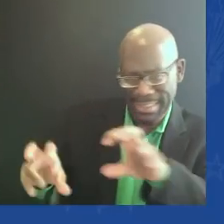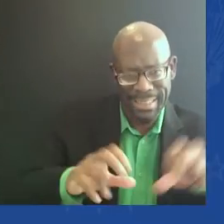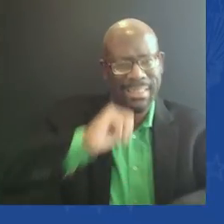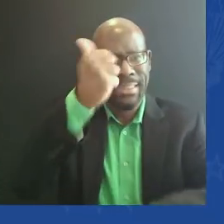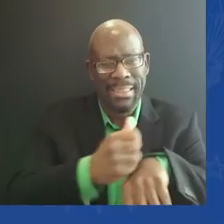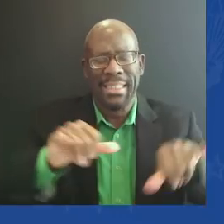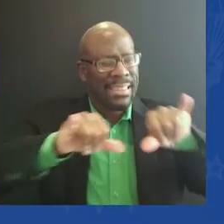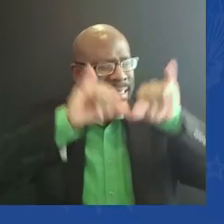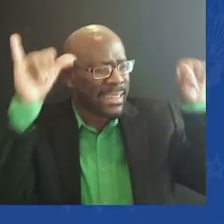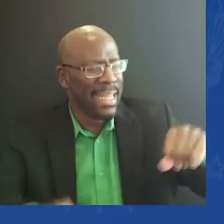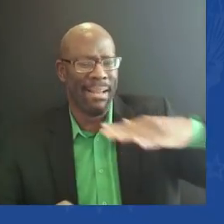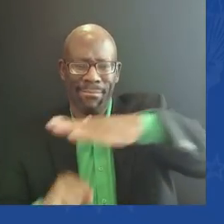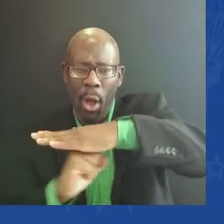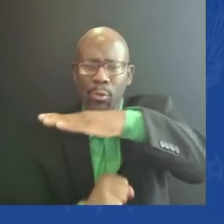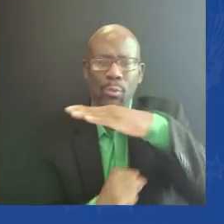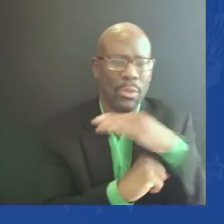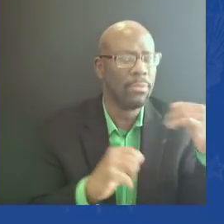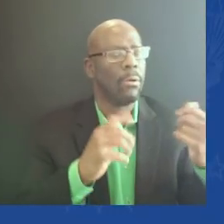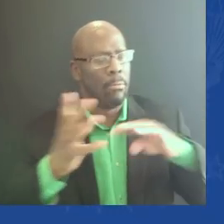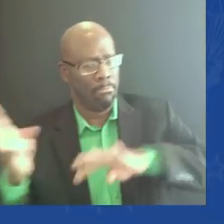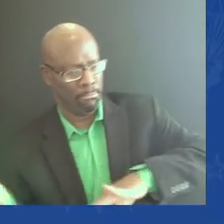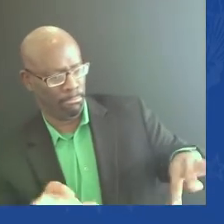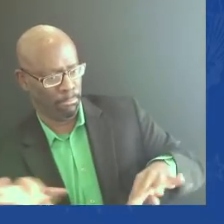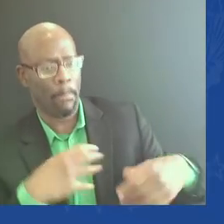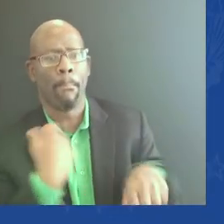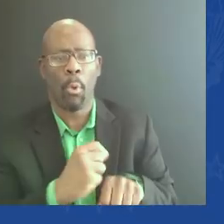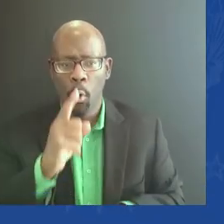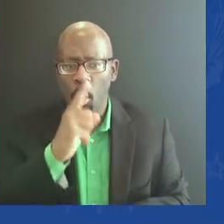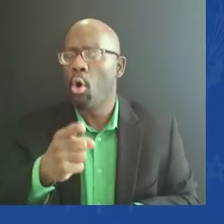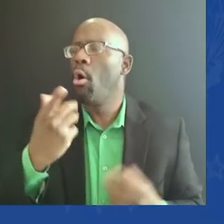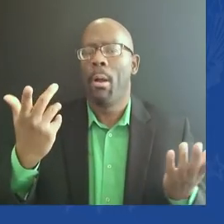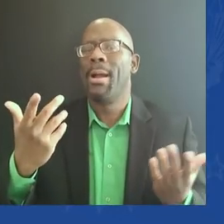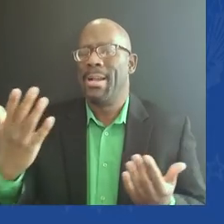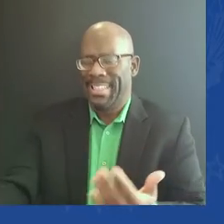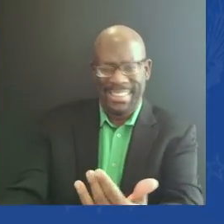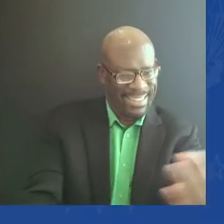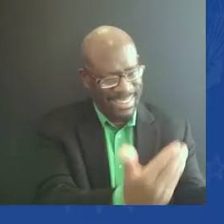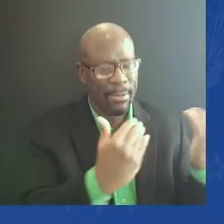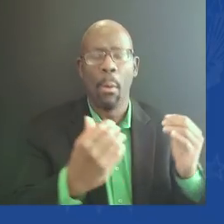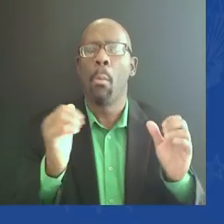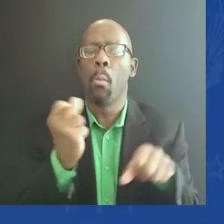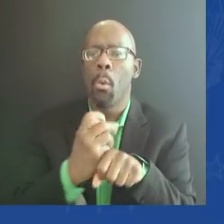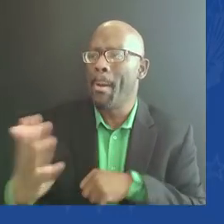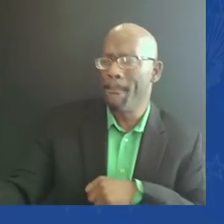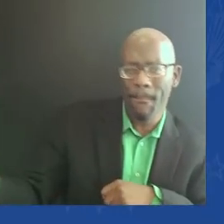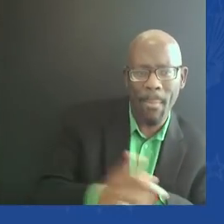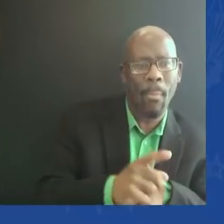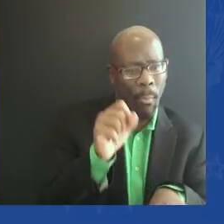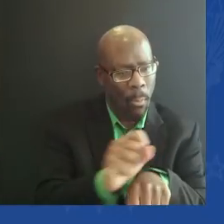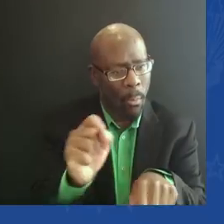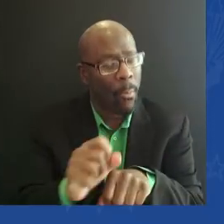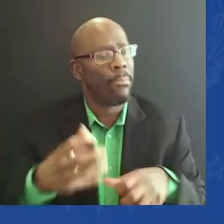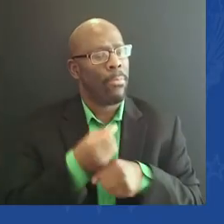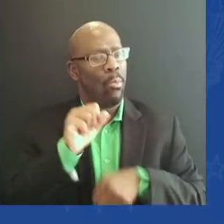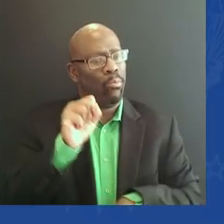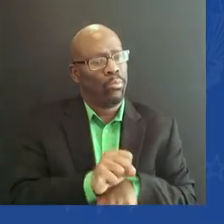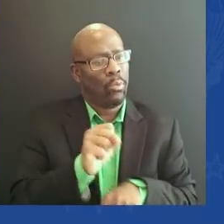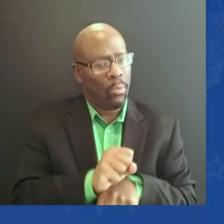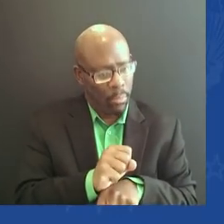making all these products just a little bit of breathing room. The Build Back Better will also -- is going to make it easier for them to afford everything from childcare